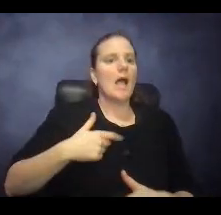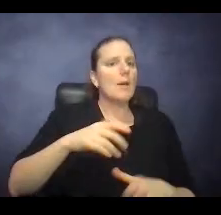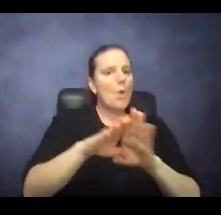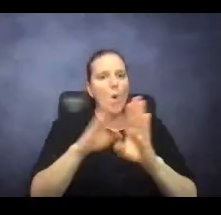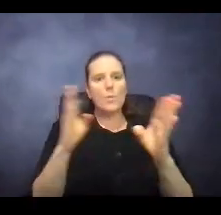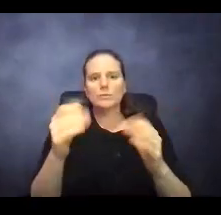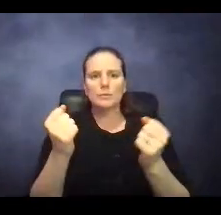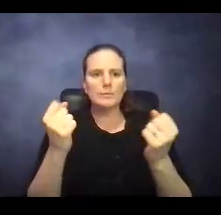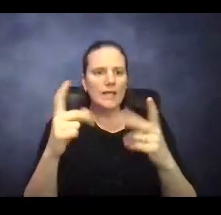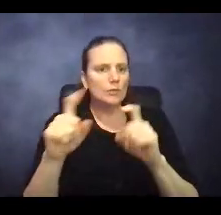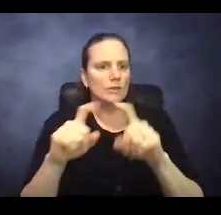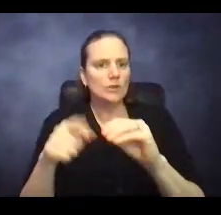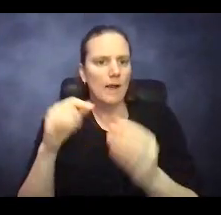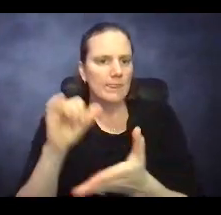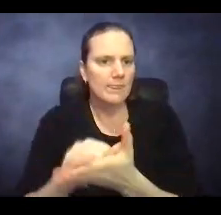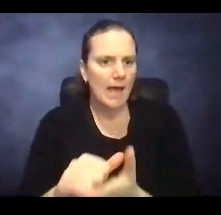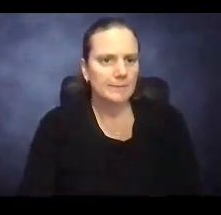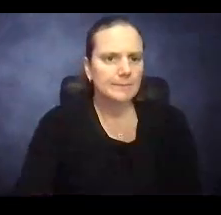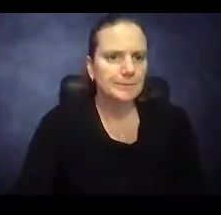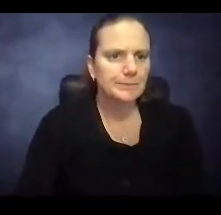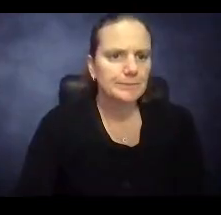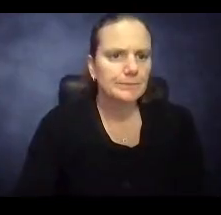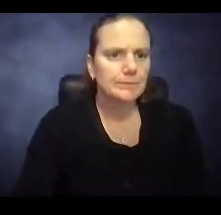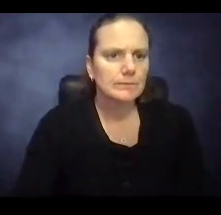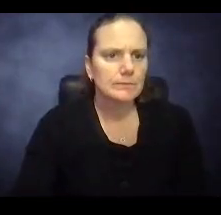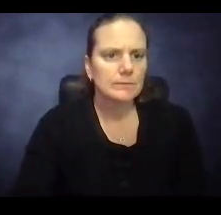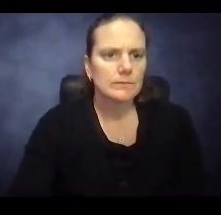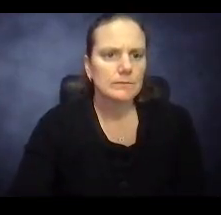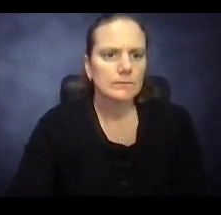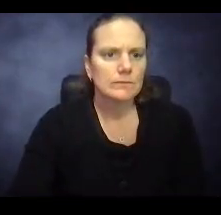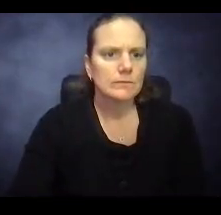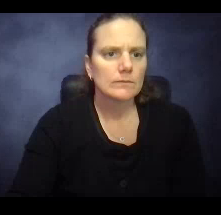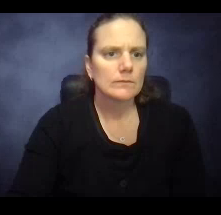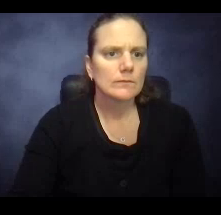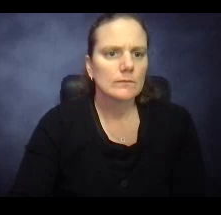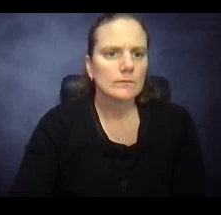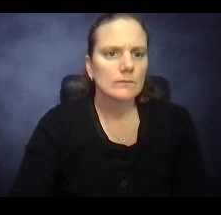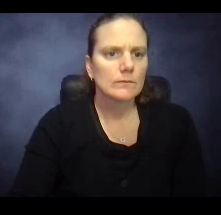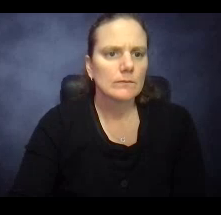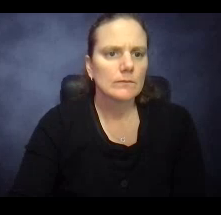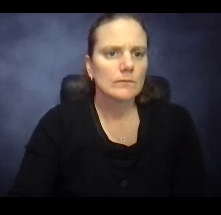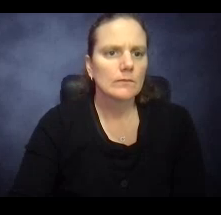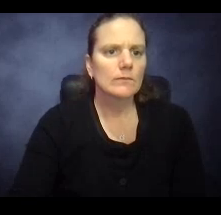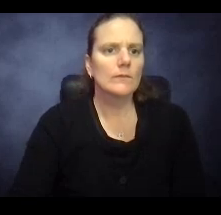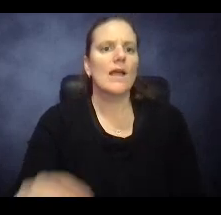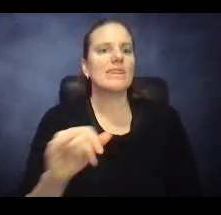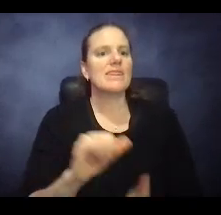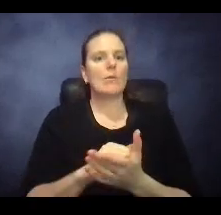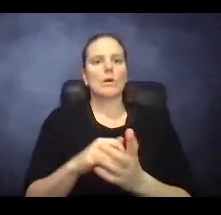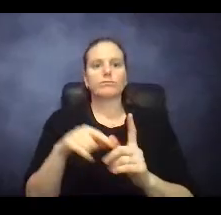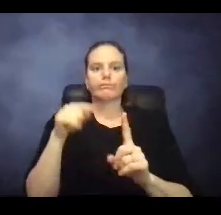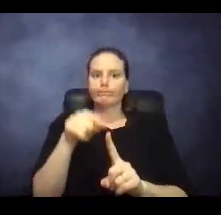Stimulating medications, ultra process that's just gonna kinda whip your nervous system and then can drain those adrenal glands.